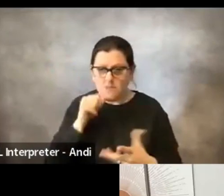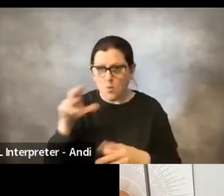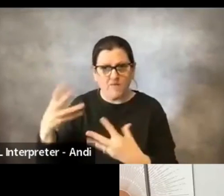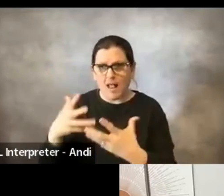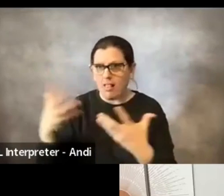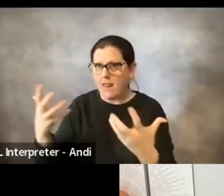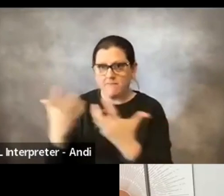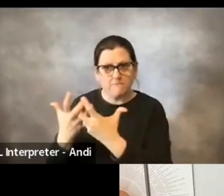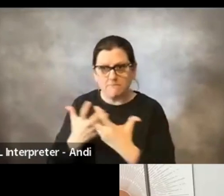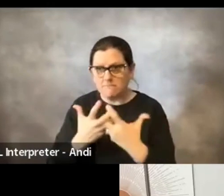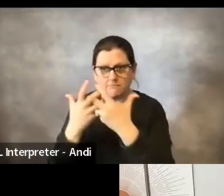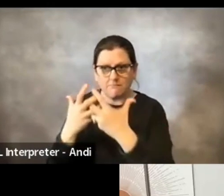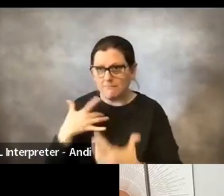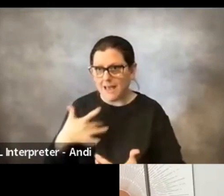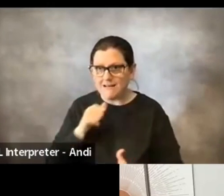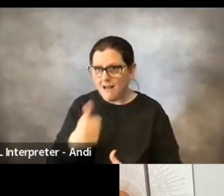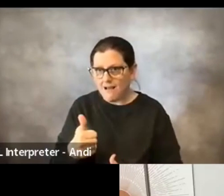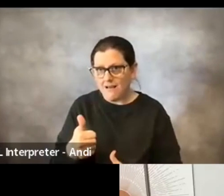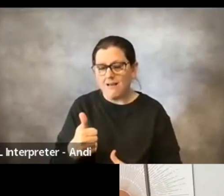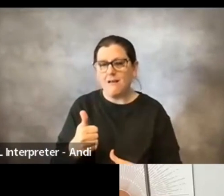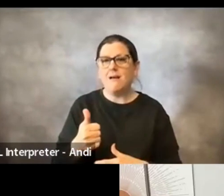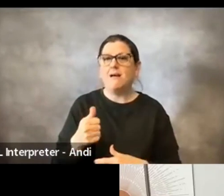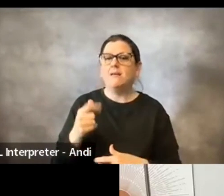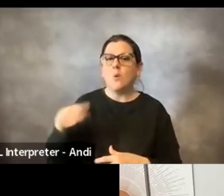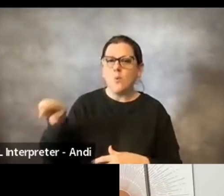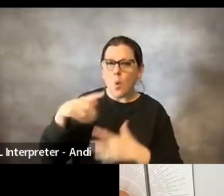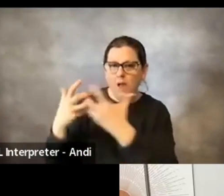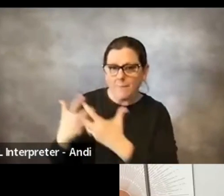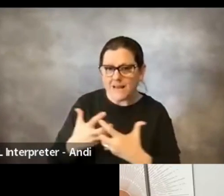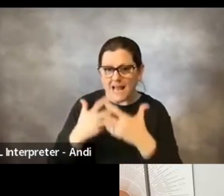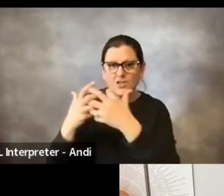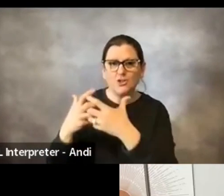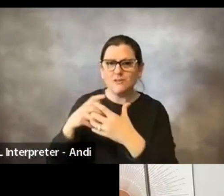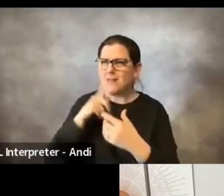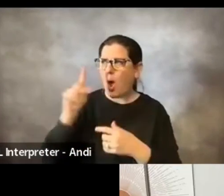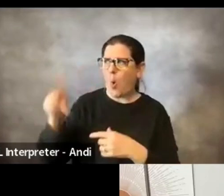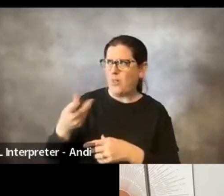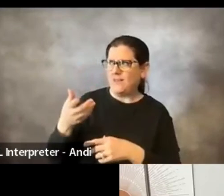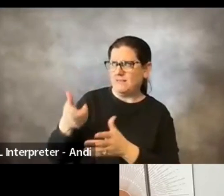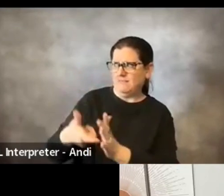happens. So those accommodations aren't just ended when you have a brain injury, but all kinds of